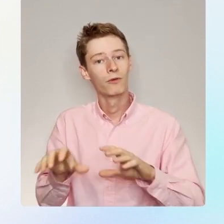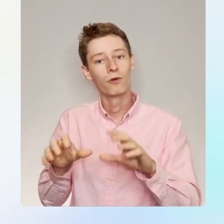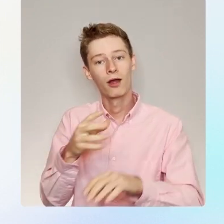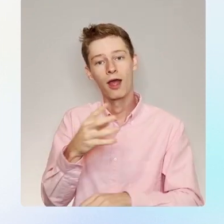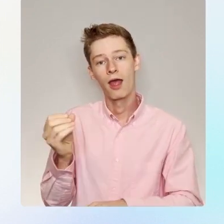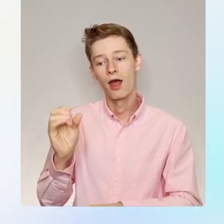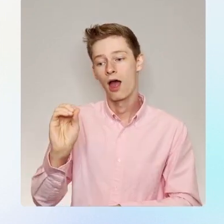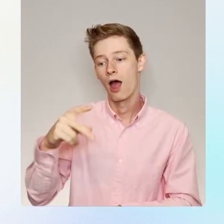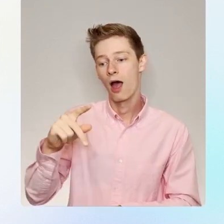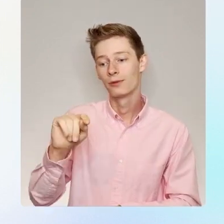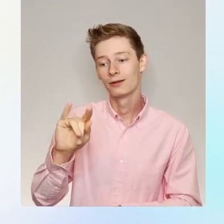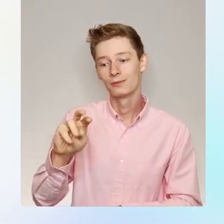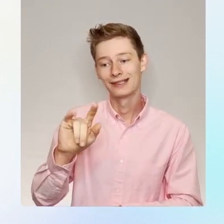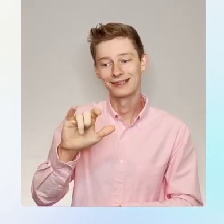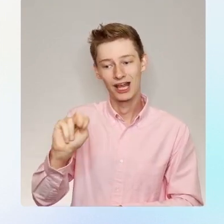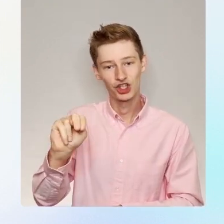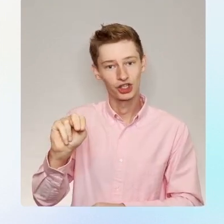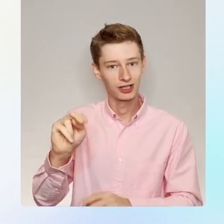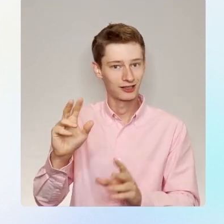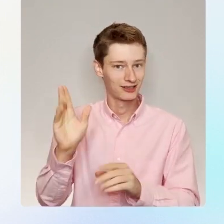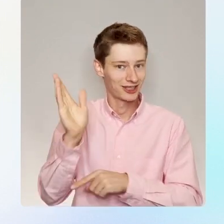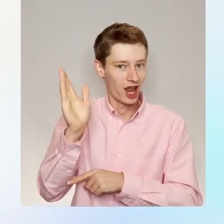on Meta Quest Platform session coming later today.